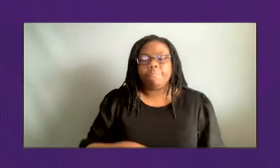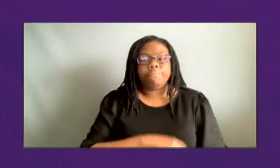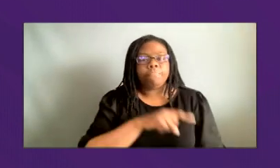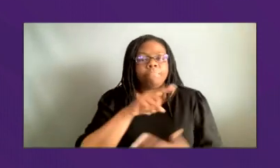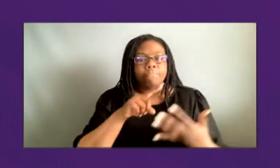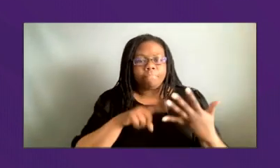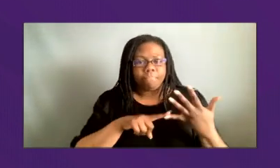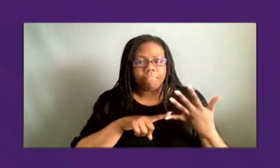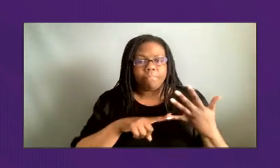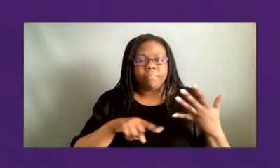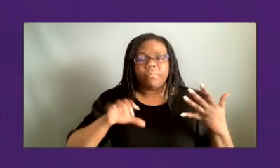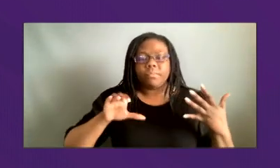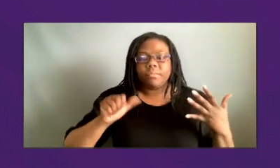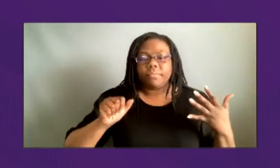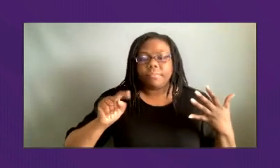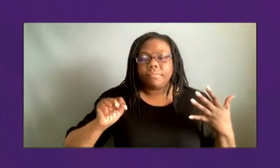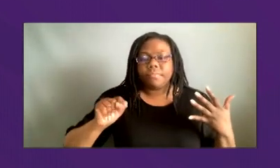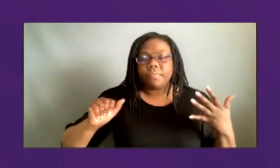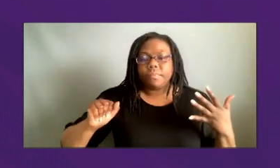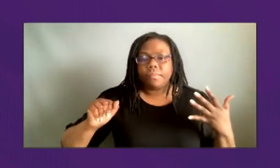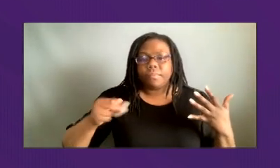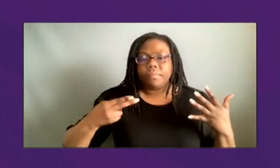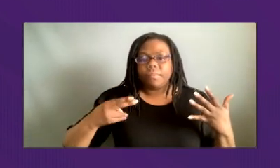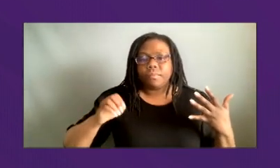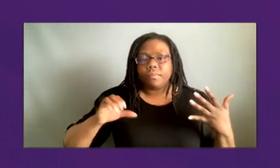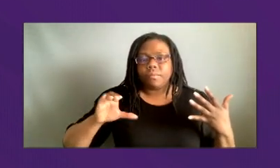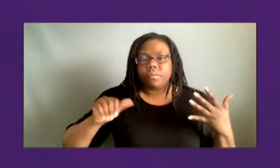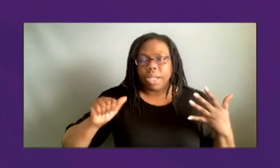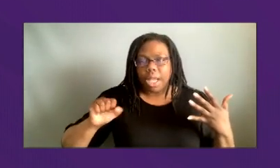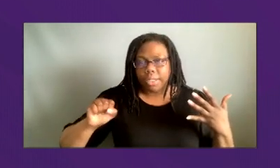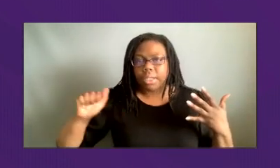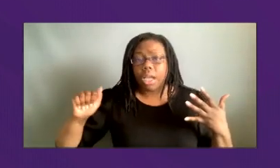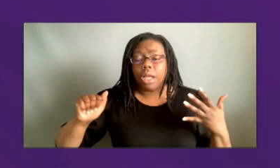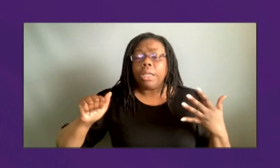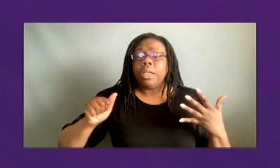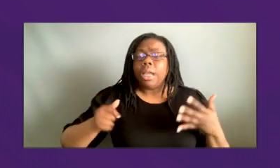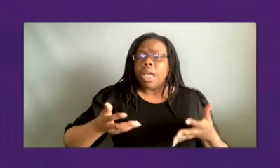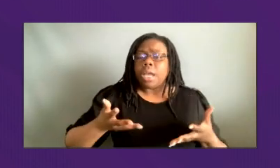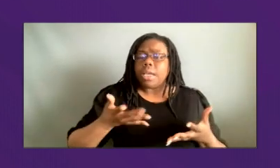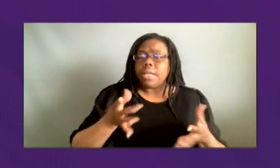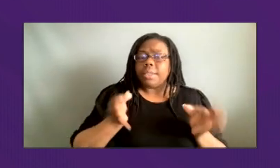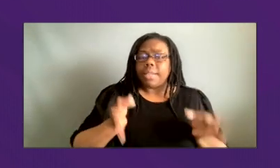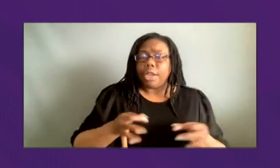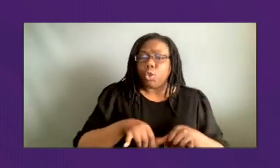blend in but were eventually removed. And lastly, another group of Cherokee